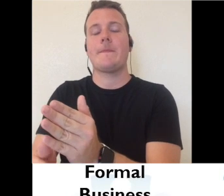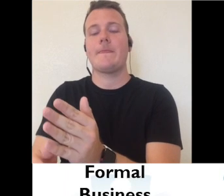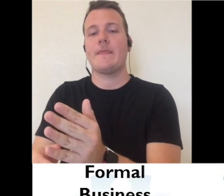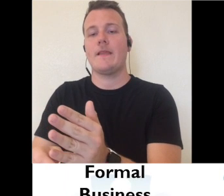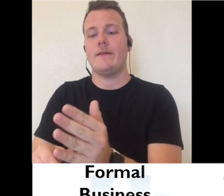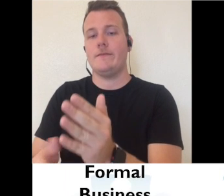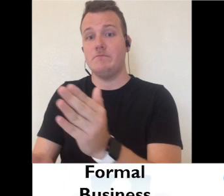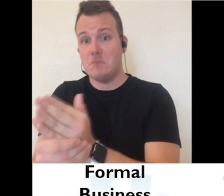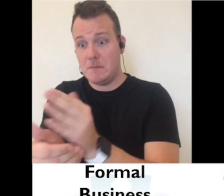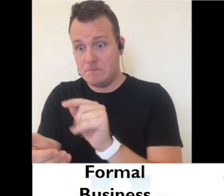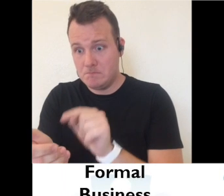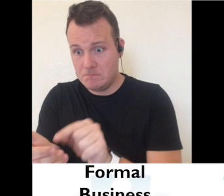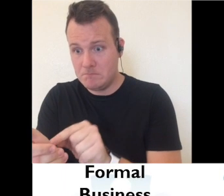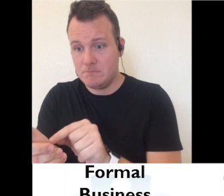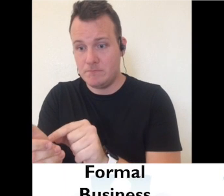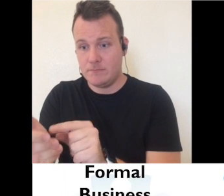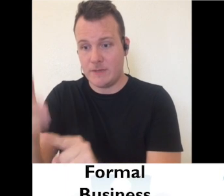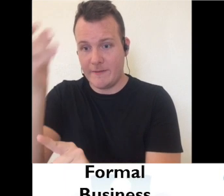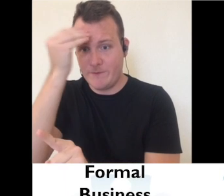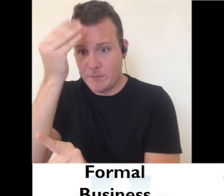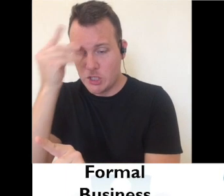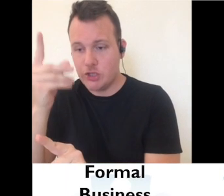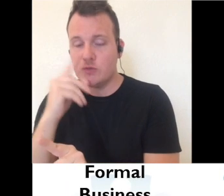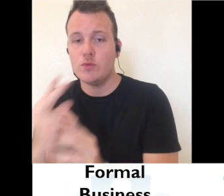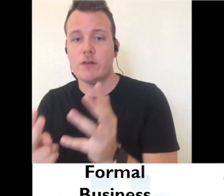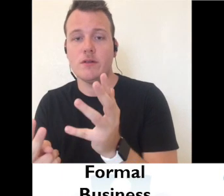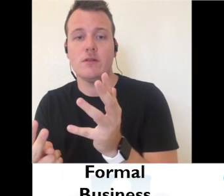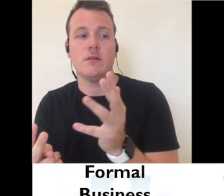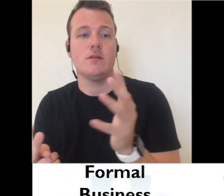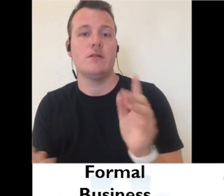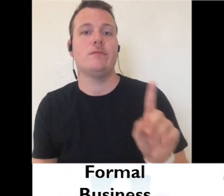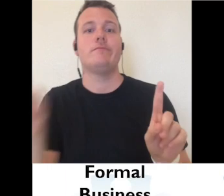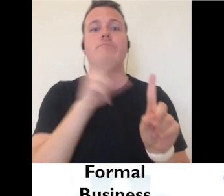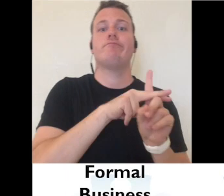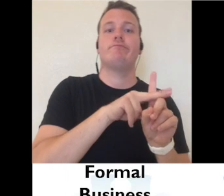particular practice. Now the table of contents really is- is pretty